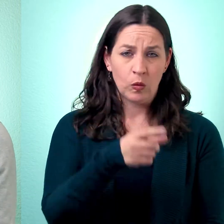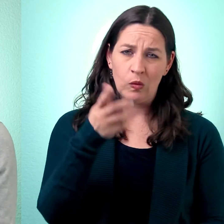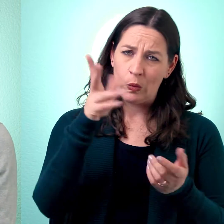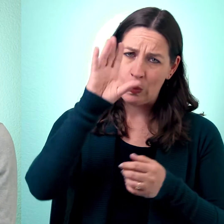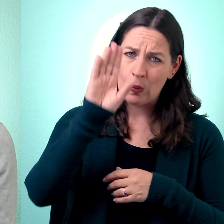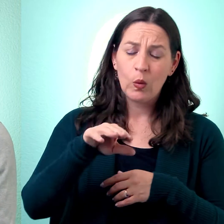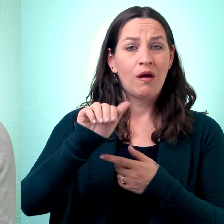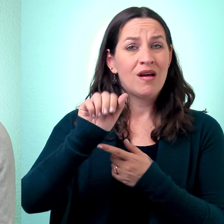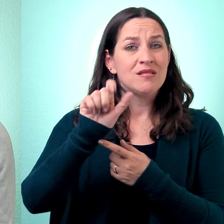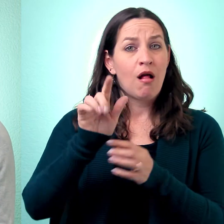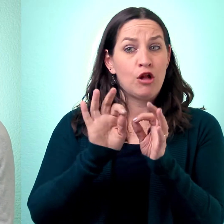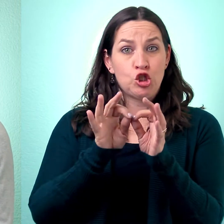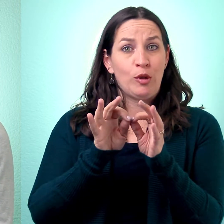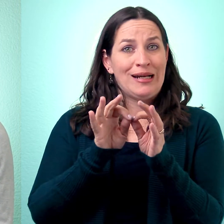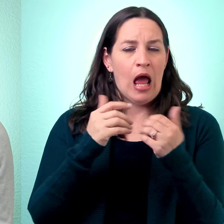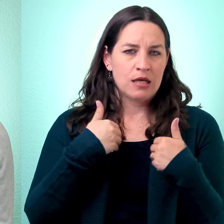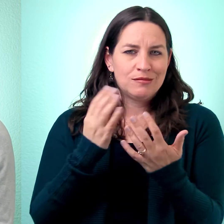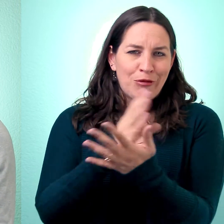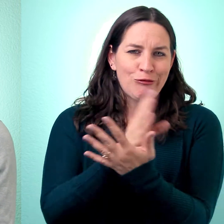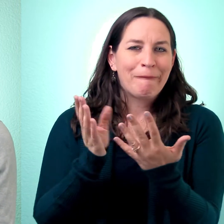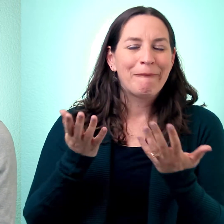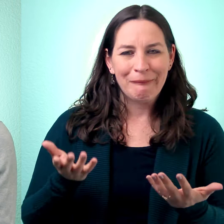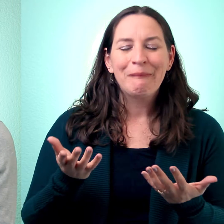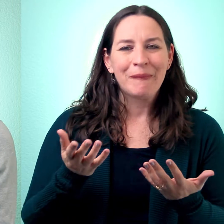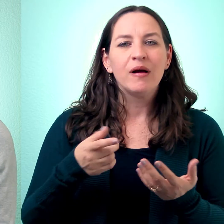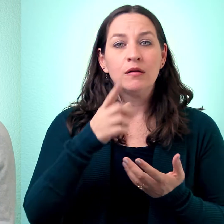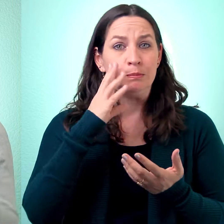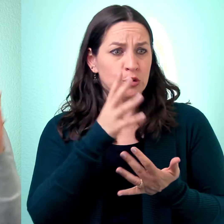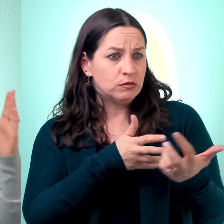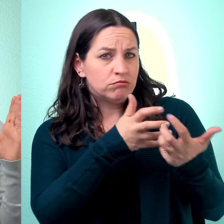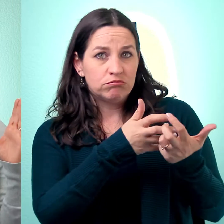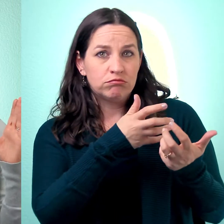As we know, ASL interpreting really is a spectrum. So you have your more English clients